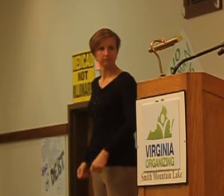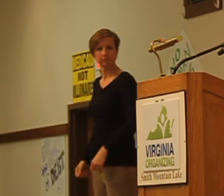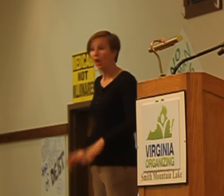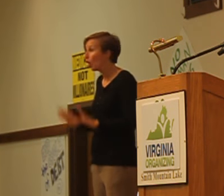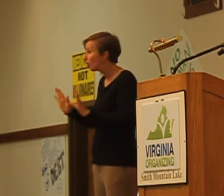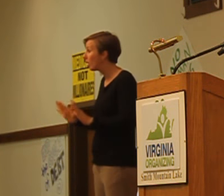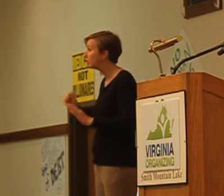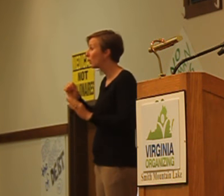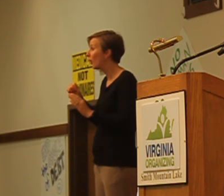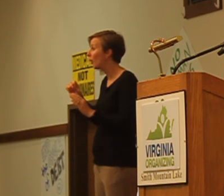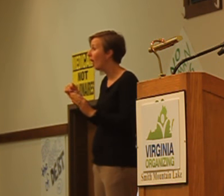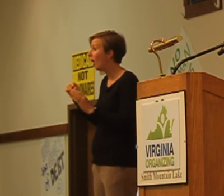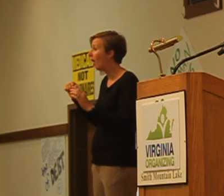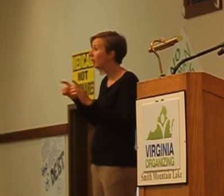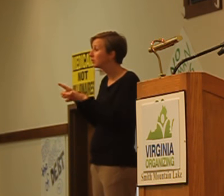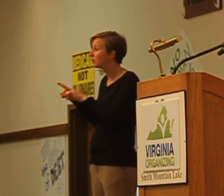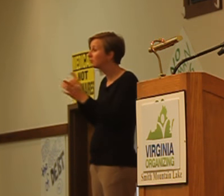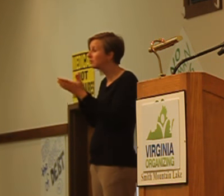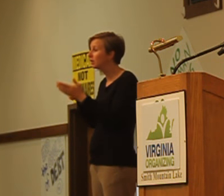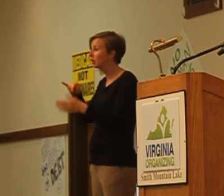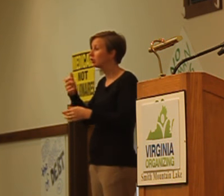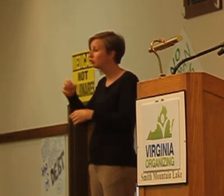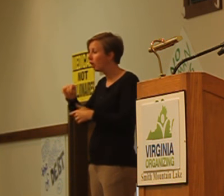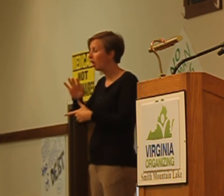Great, so another round of applause, for John and Barbara and Emma.